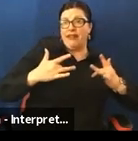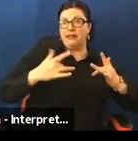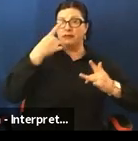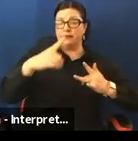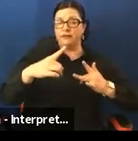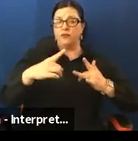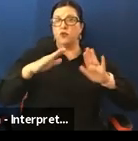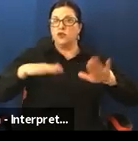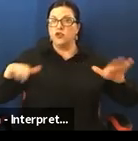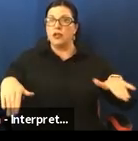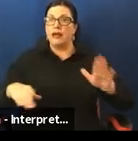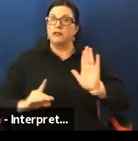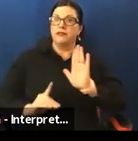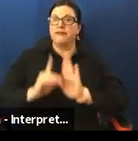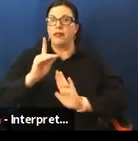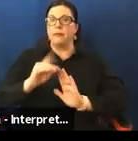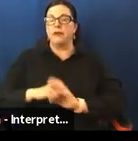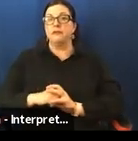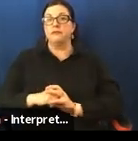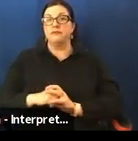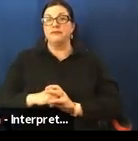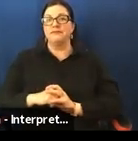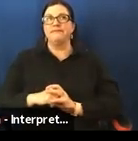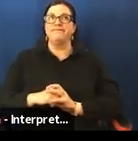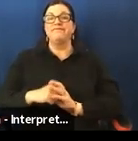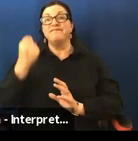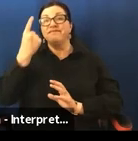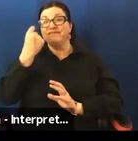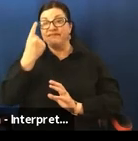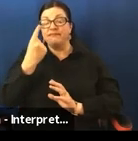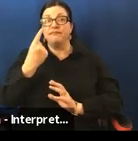Jason Williams: But there are critical periods when our brains are developing where any of these things that happen.